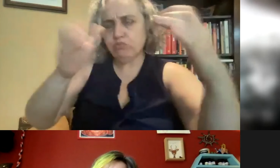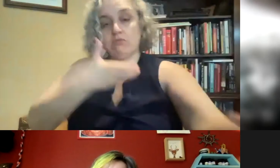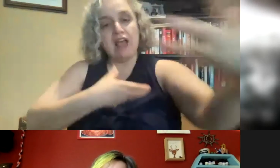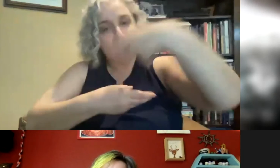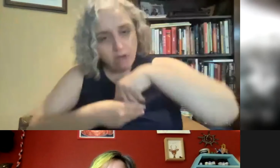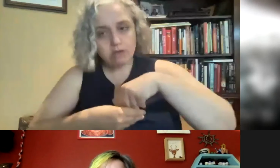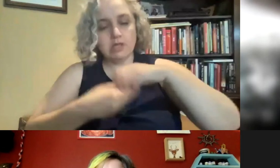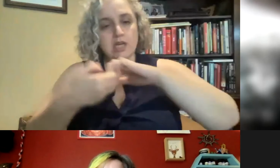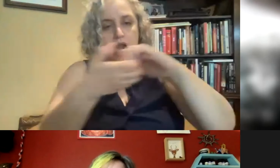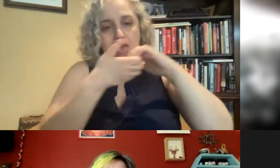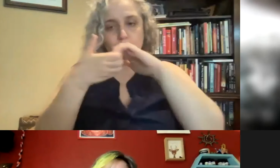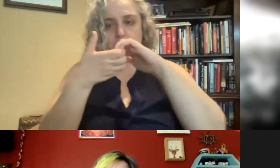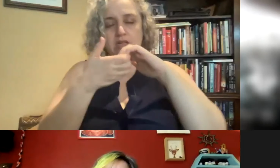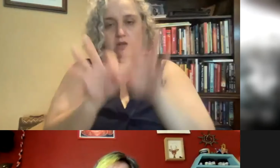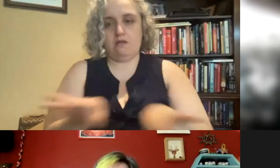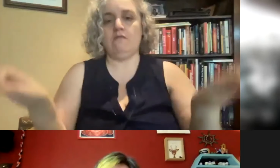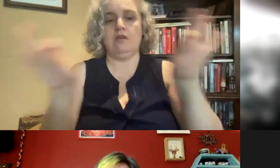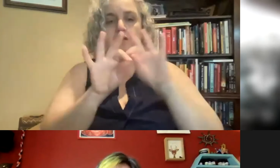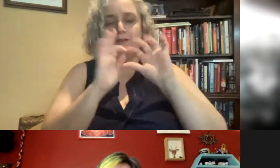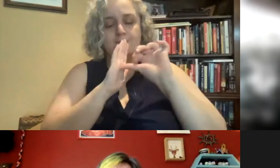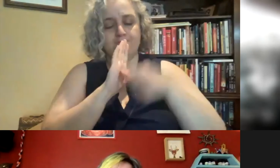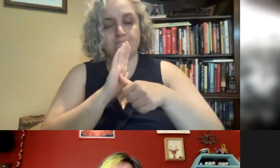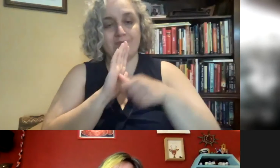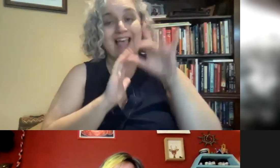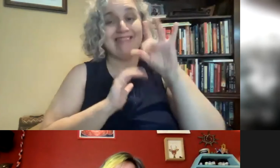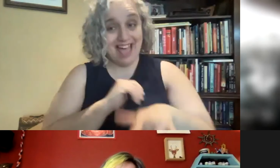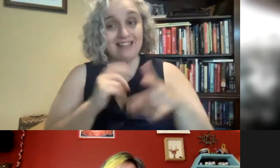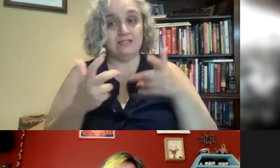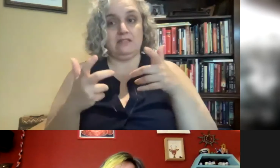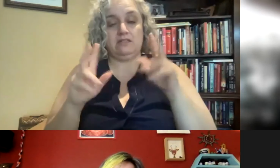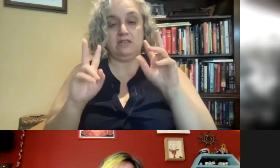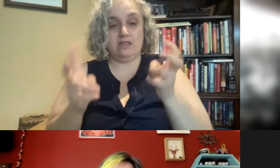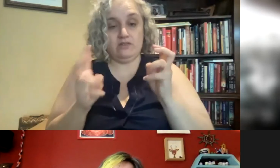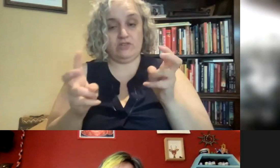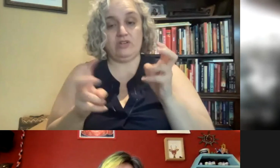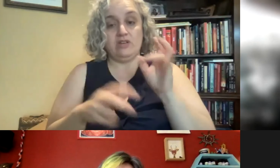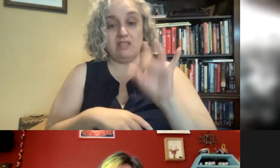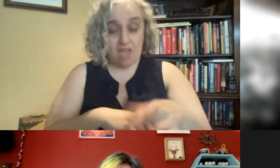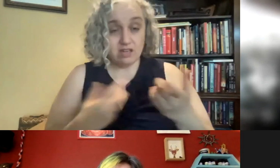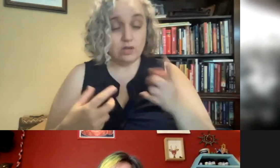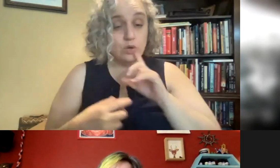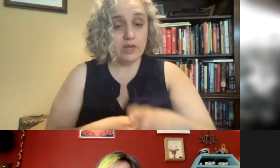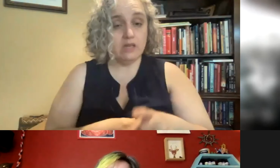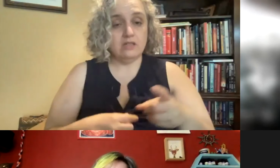That is what is most broken right now, is that there is this lack of trust